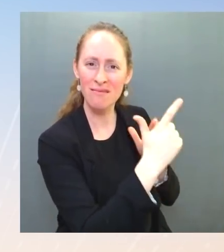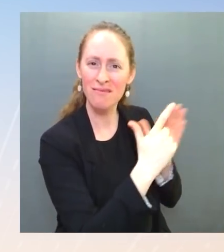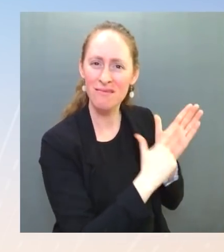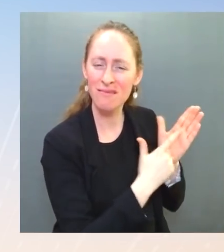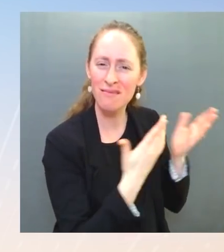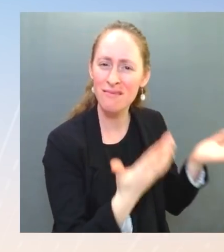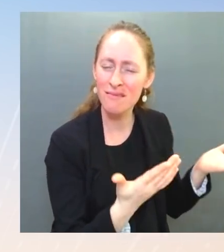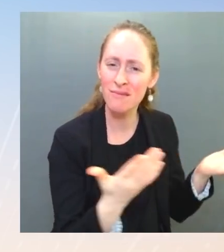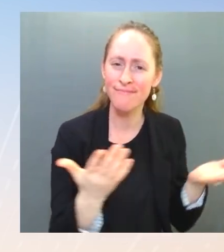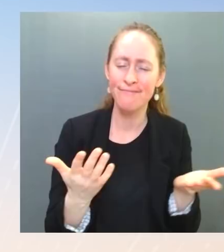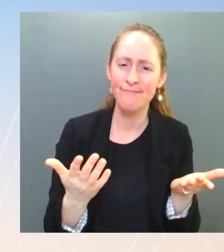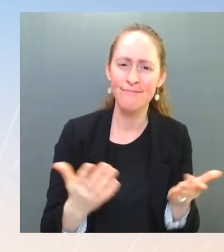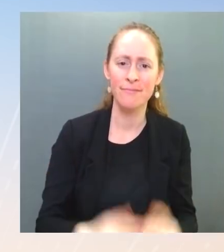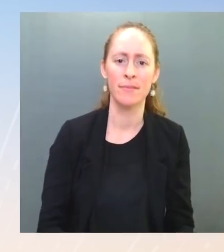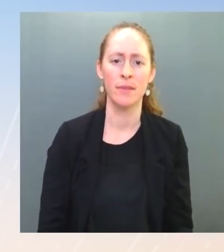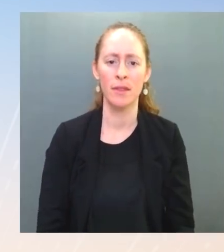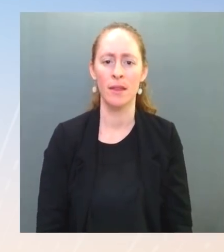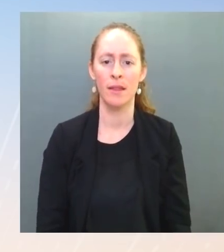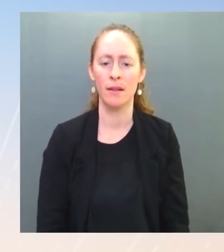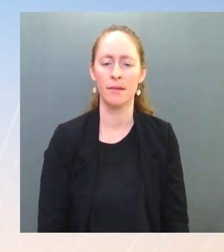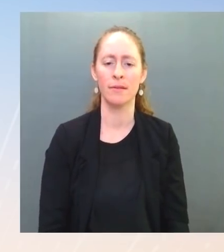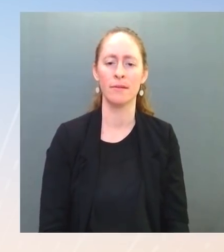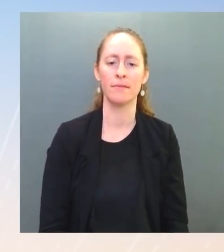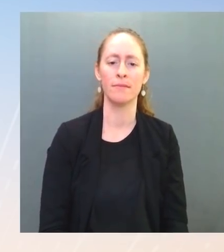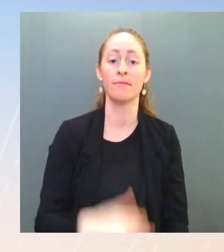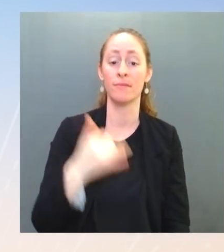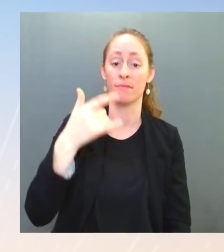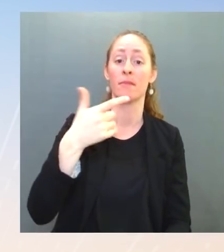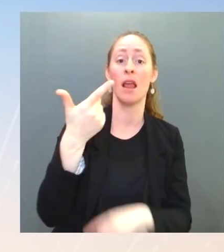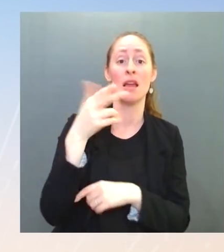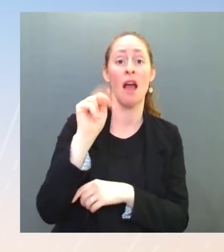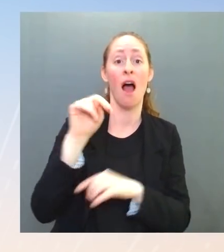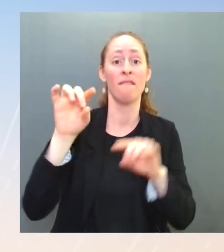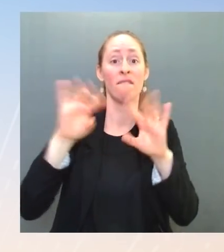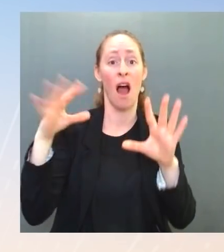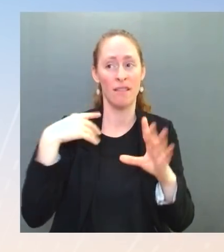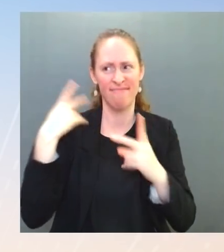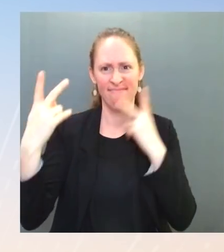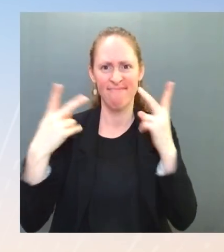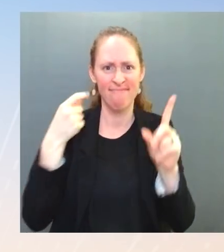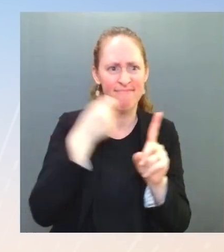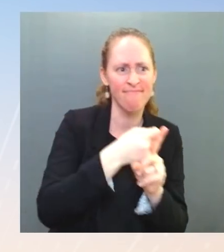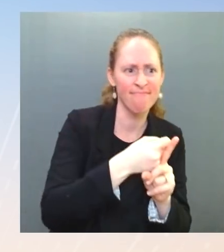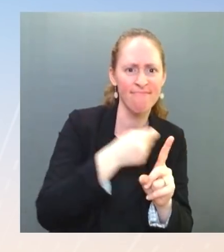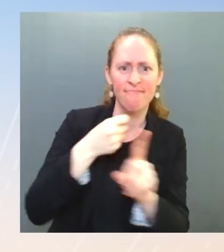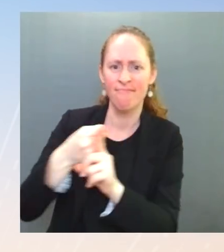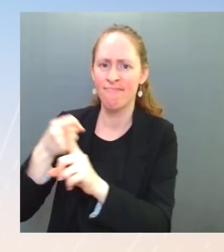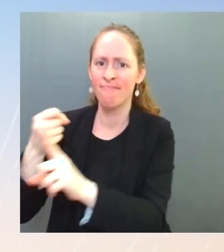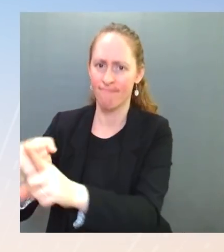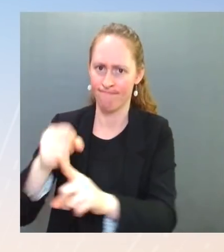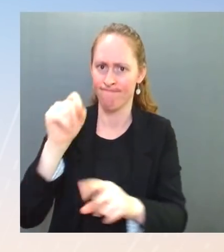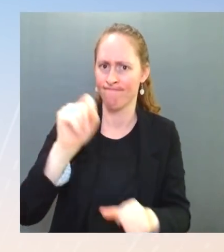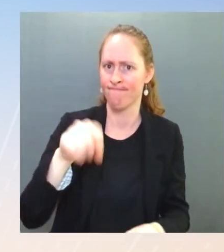a driver of what we've seen as the rising rates of crime across the country for some time,